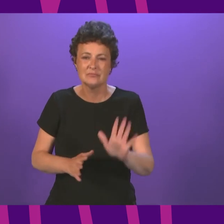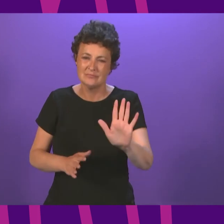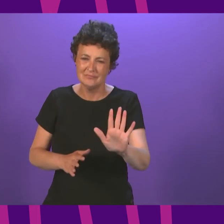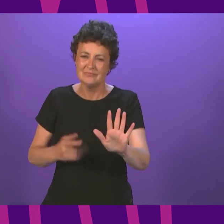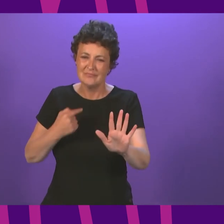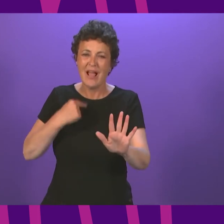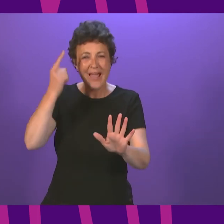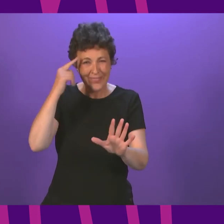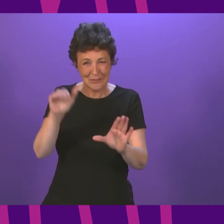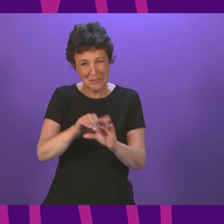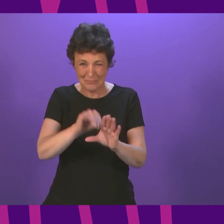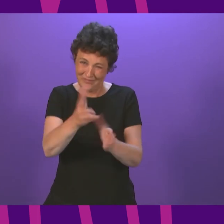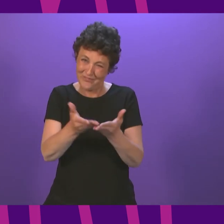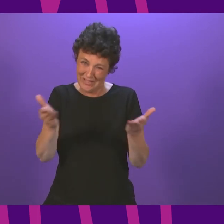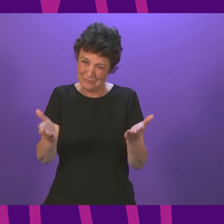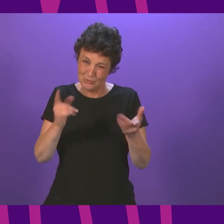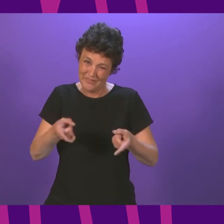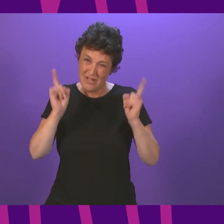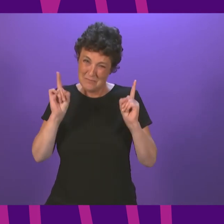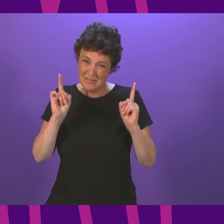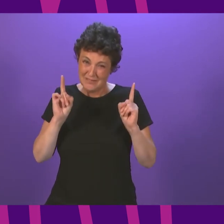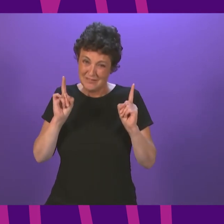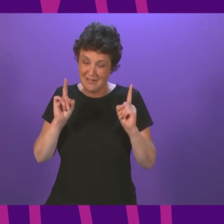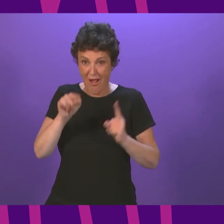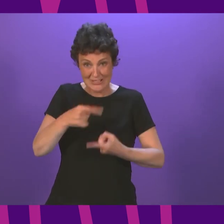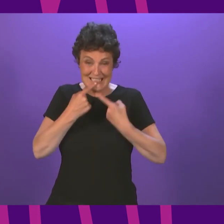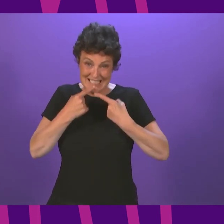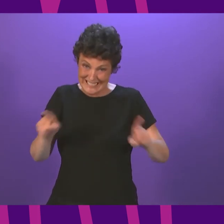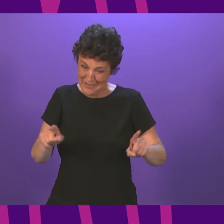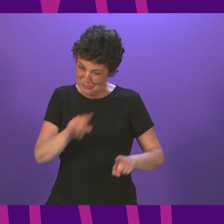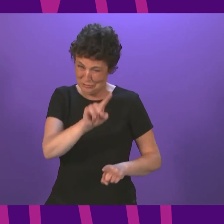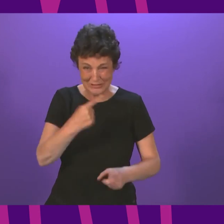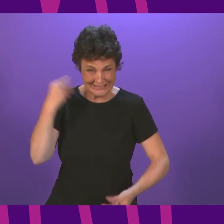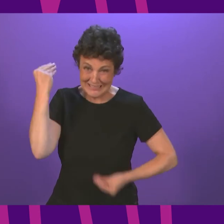was occasionally there, as well as his civil servants and in particular his special adviser,